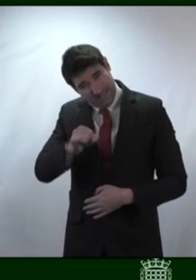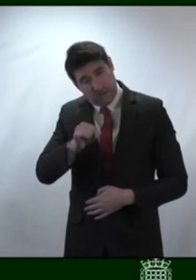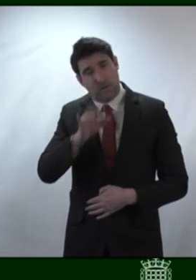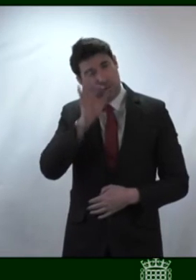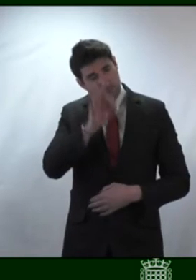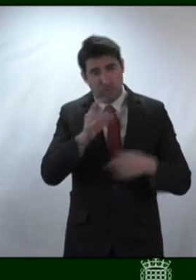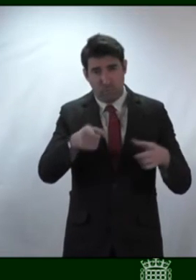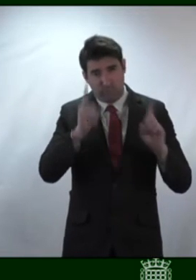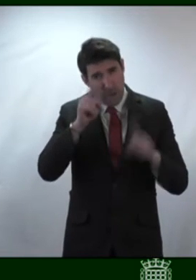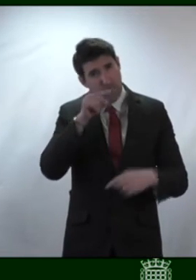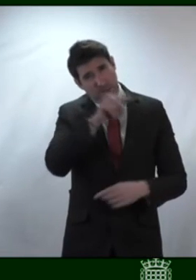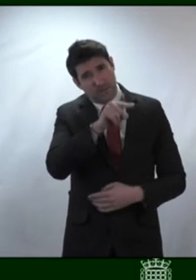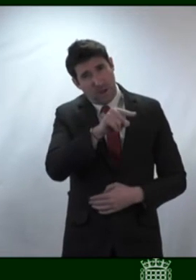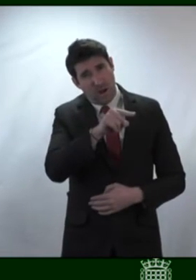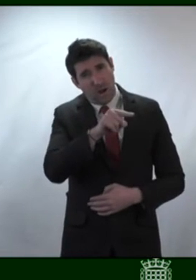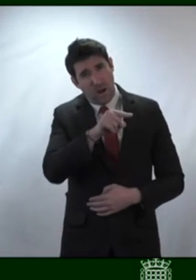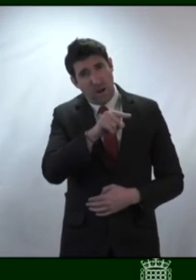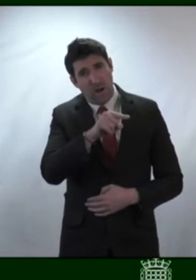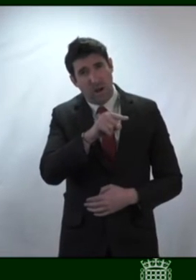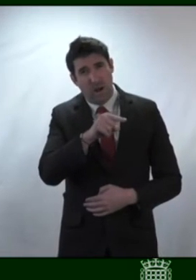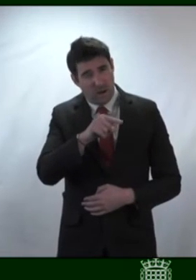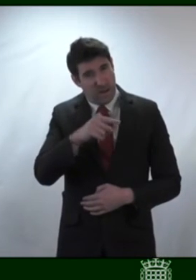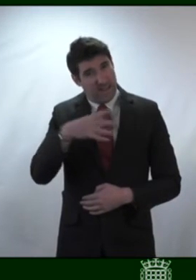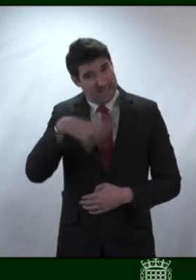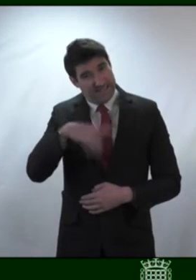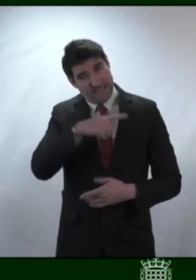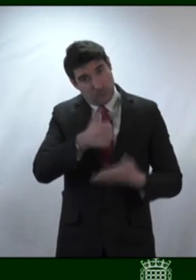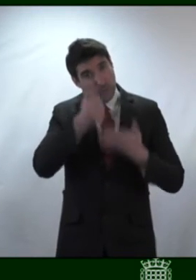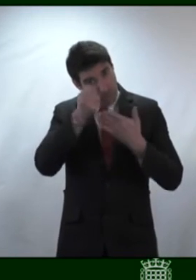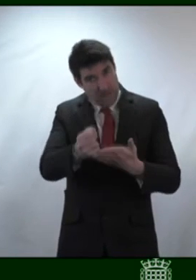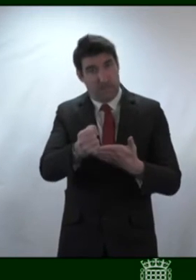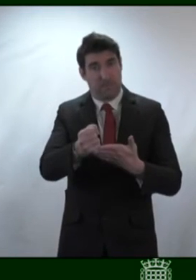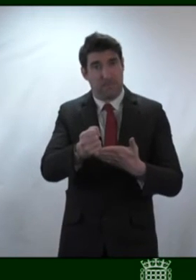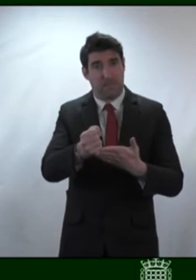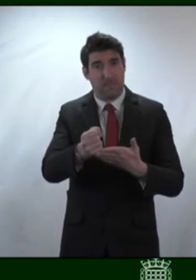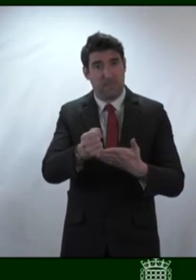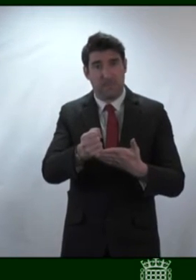and those obstacles can be removed at Westminster. Previously the UK